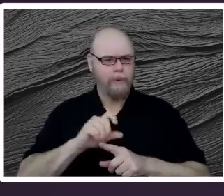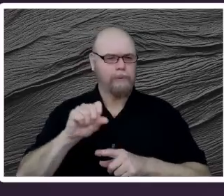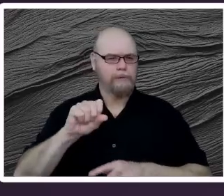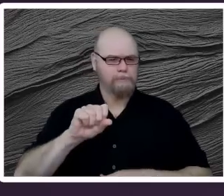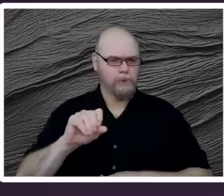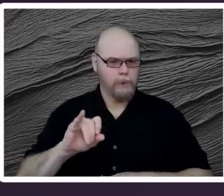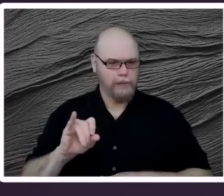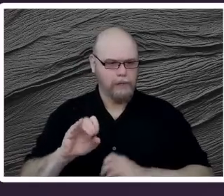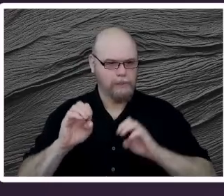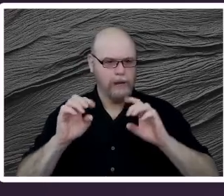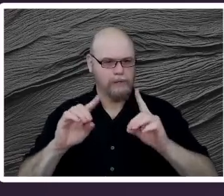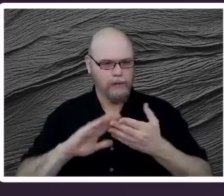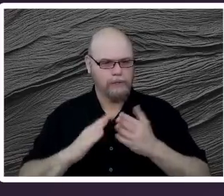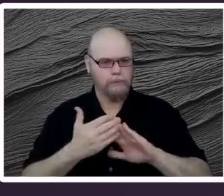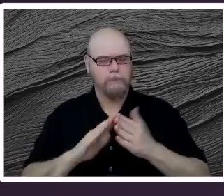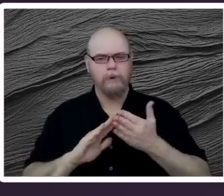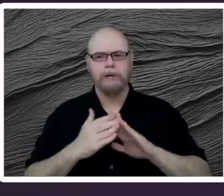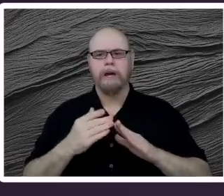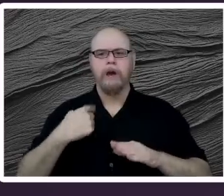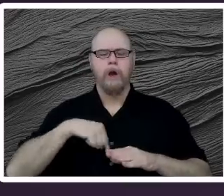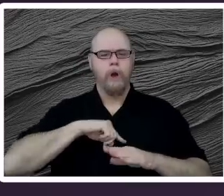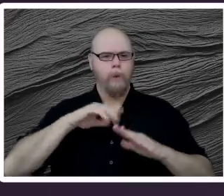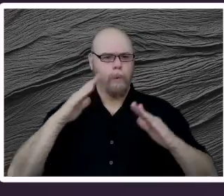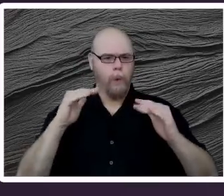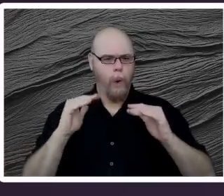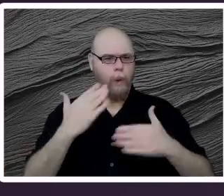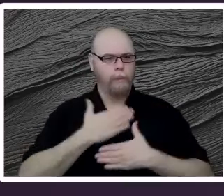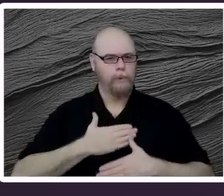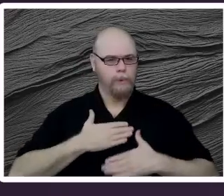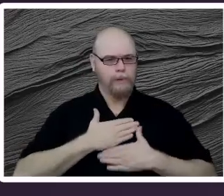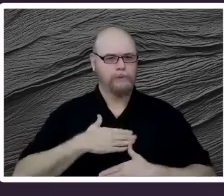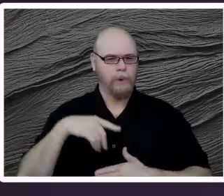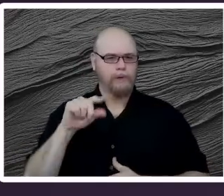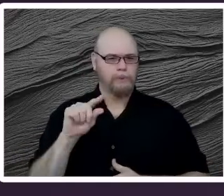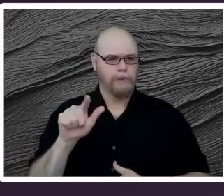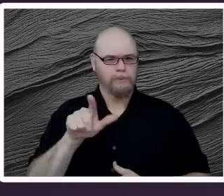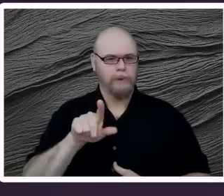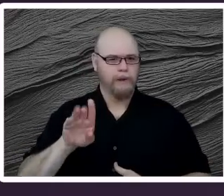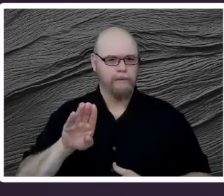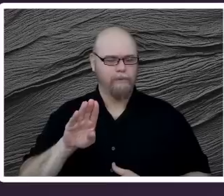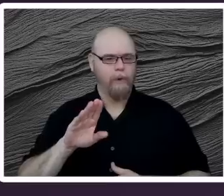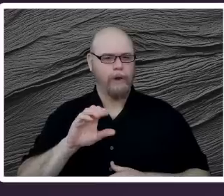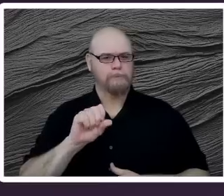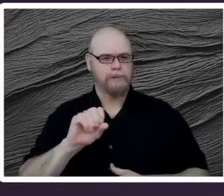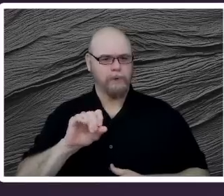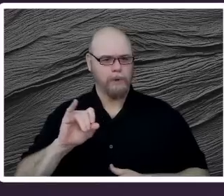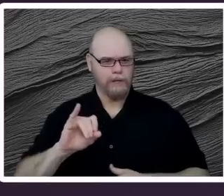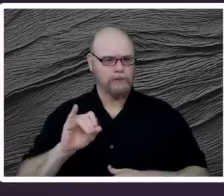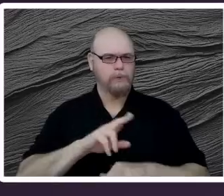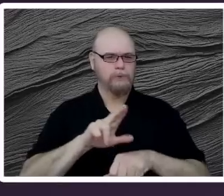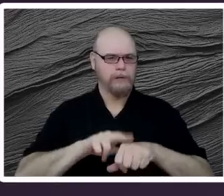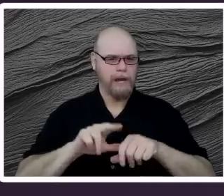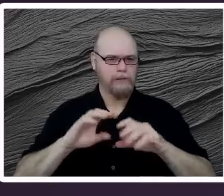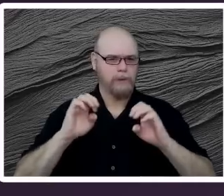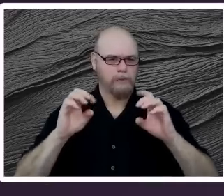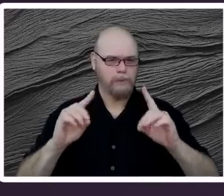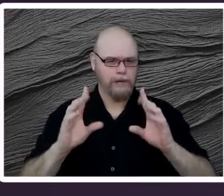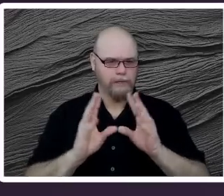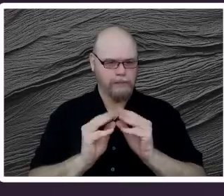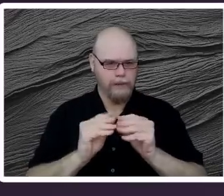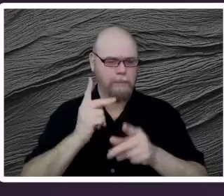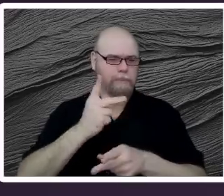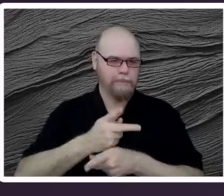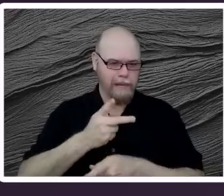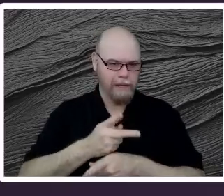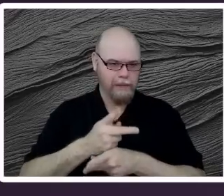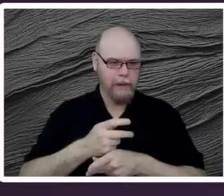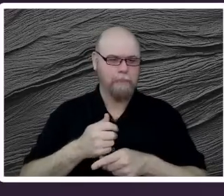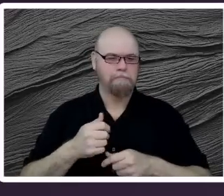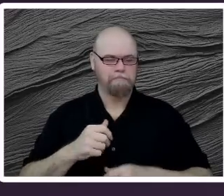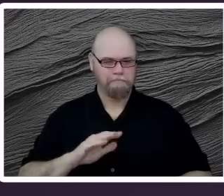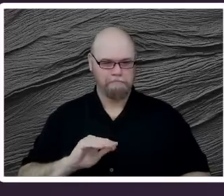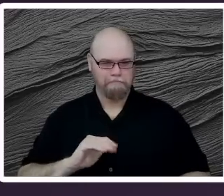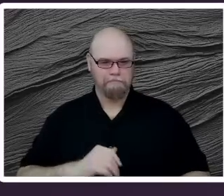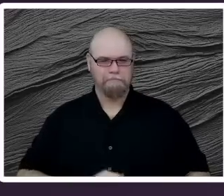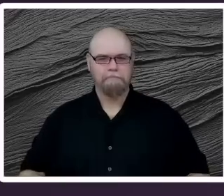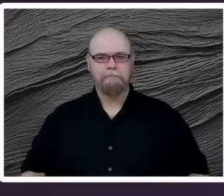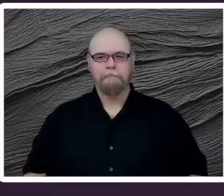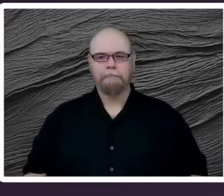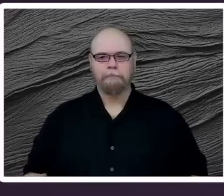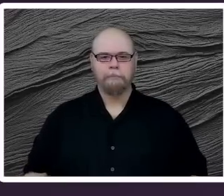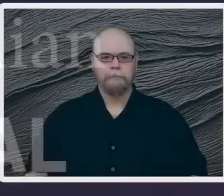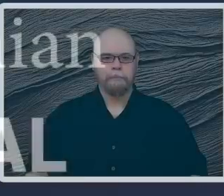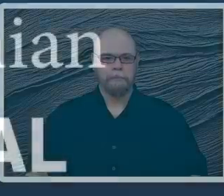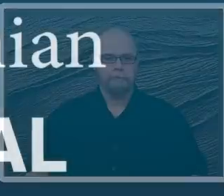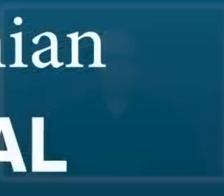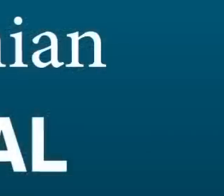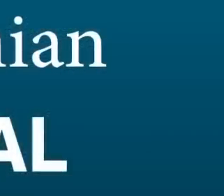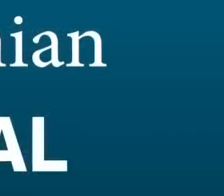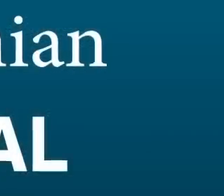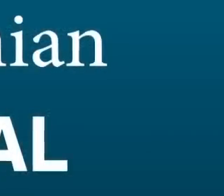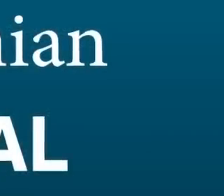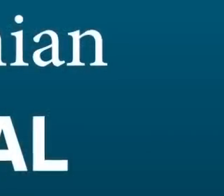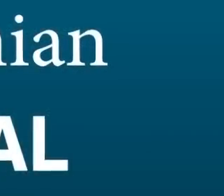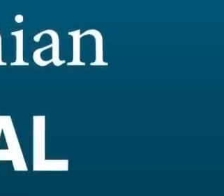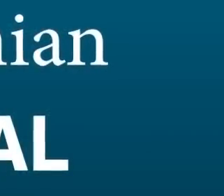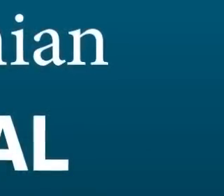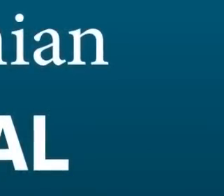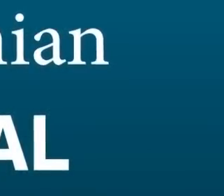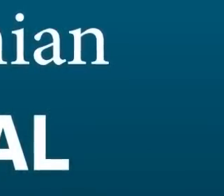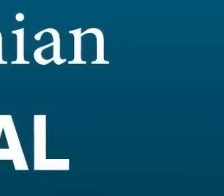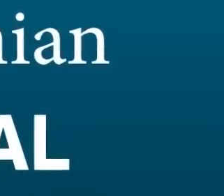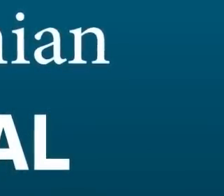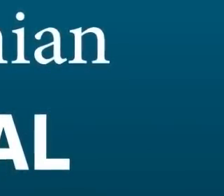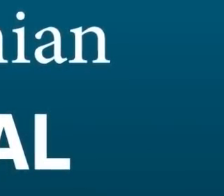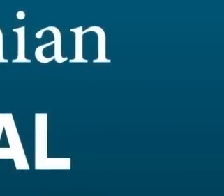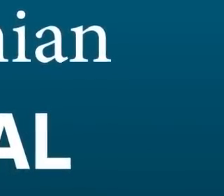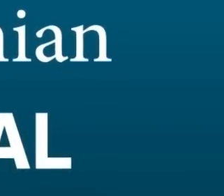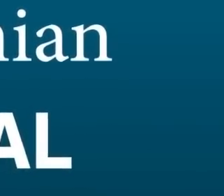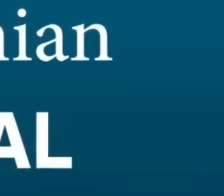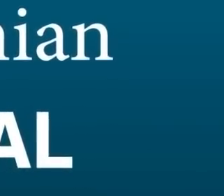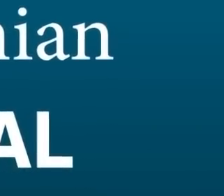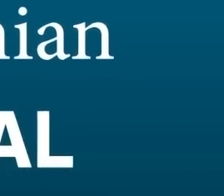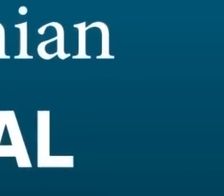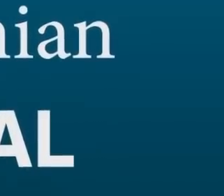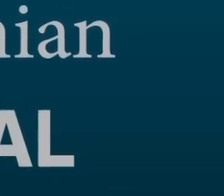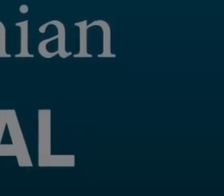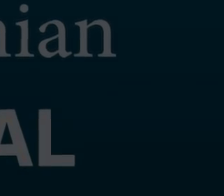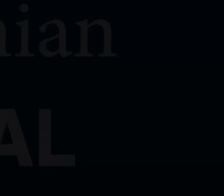we hope that you enjoy the 2024 Smithsonian National Education Summit. Take care.